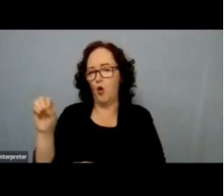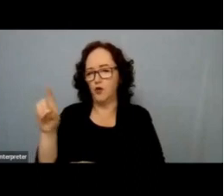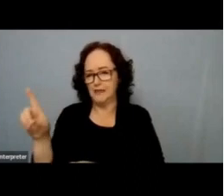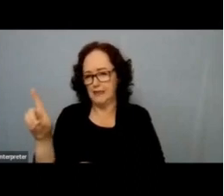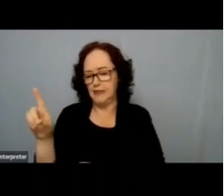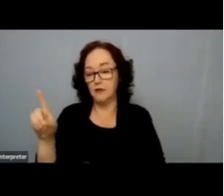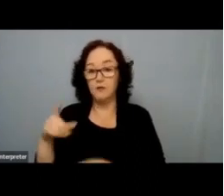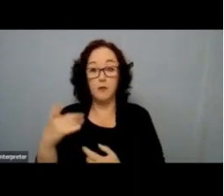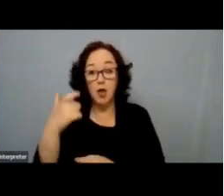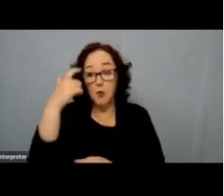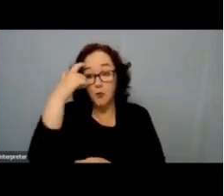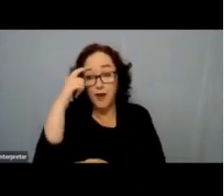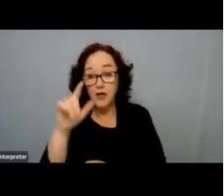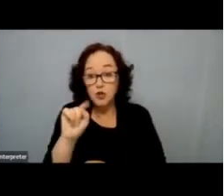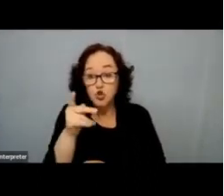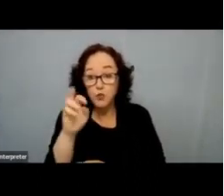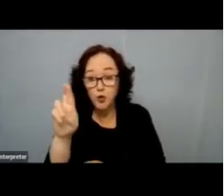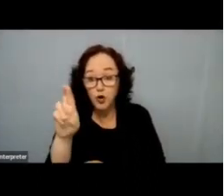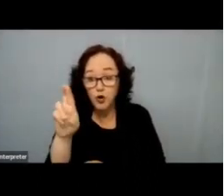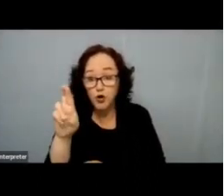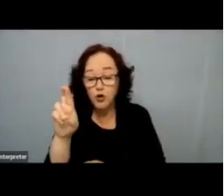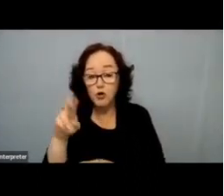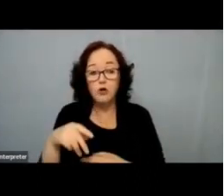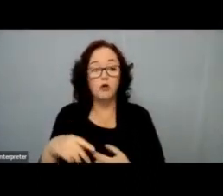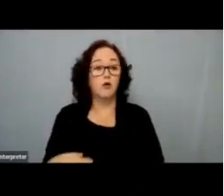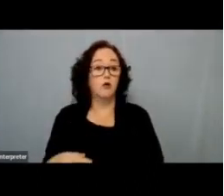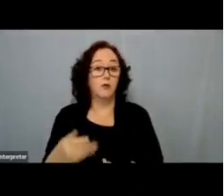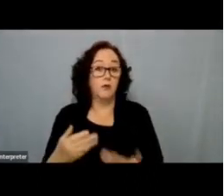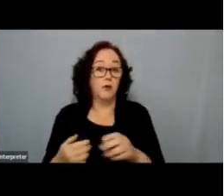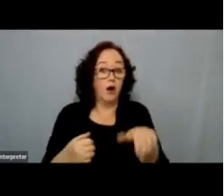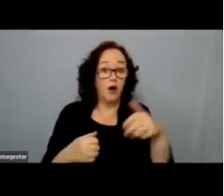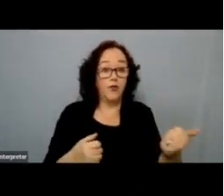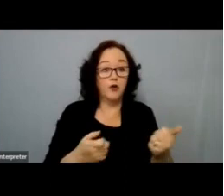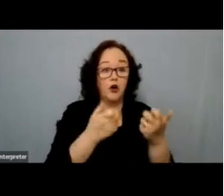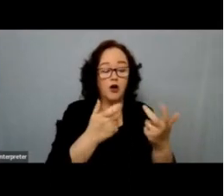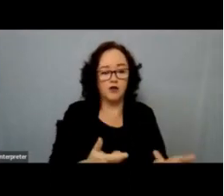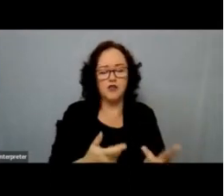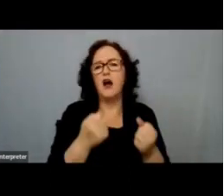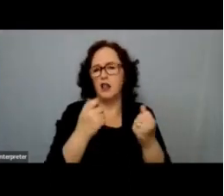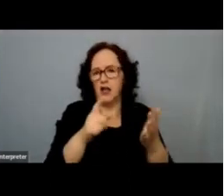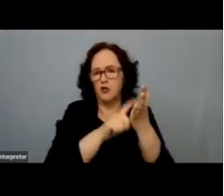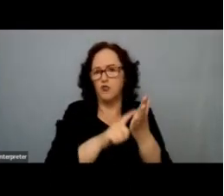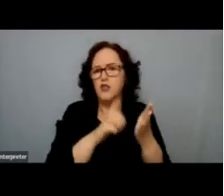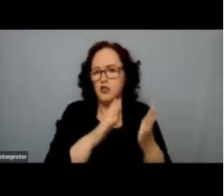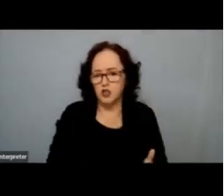or other non traumatic causes, a number of researchers have added an additional set of questions